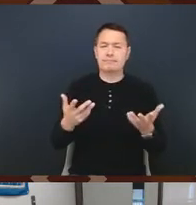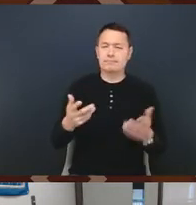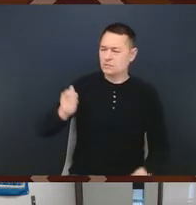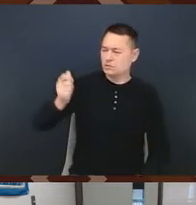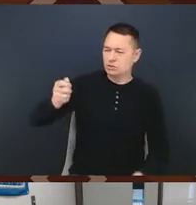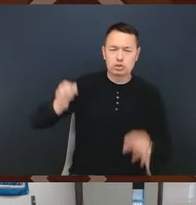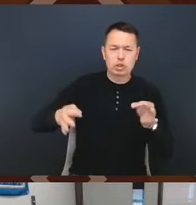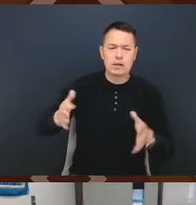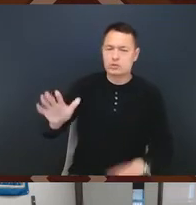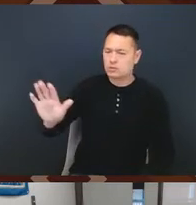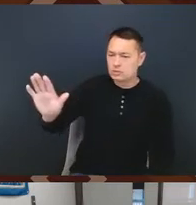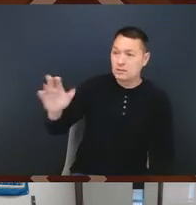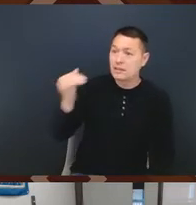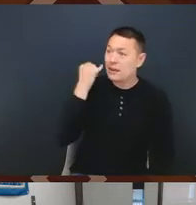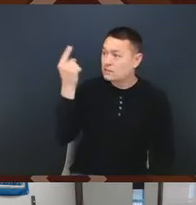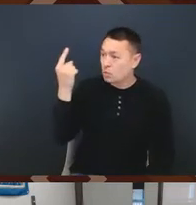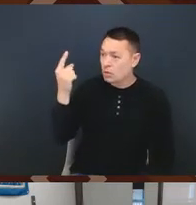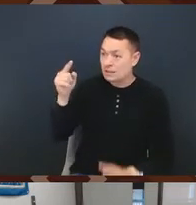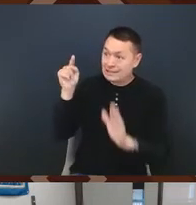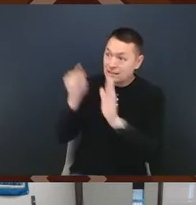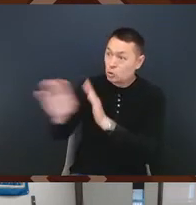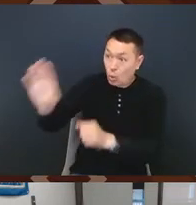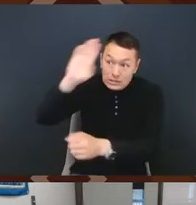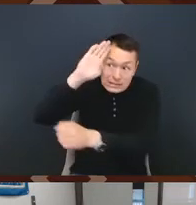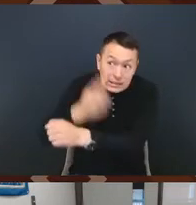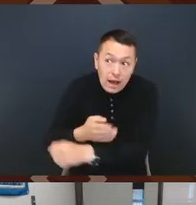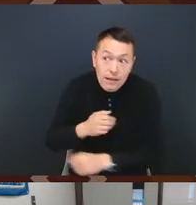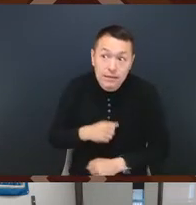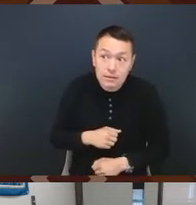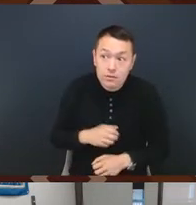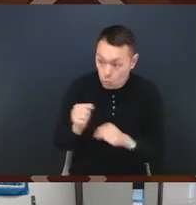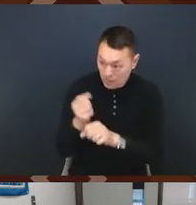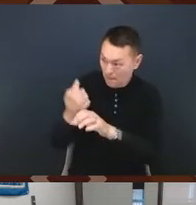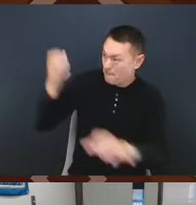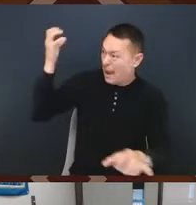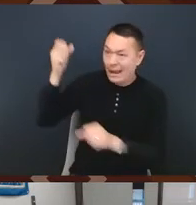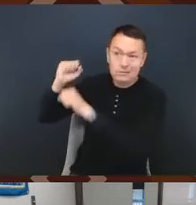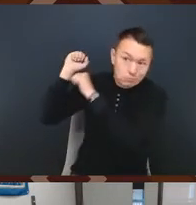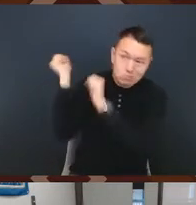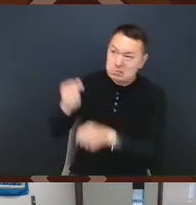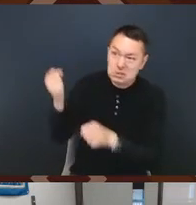if somebody killed your said with a baseball bat or somebody else held them,